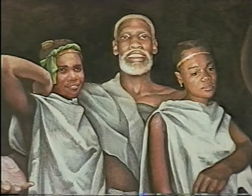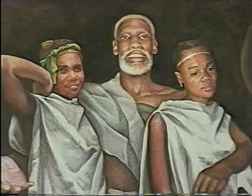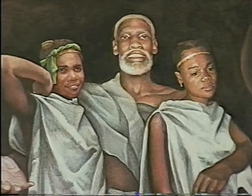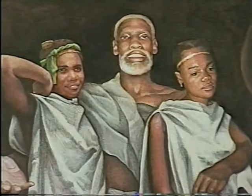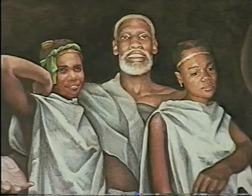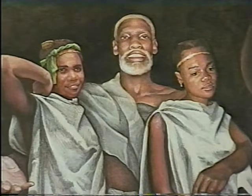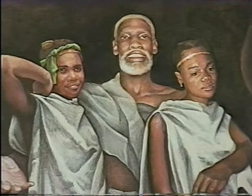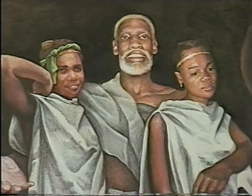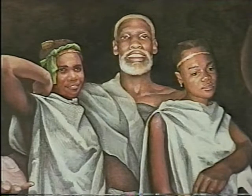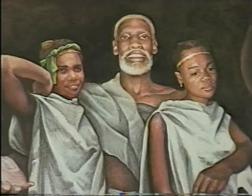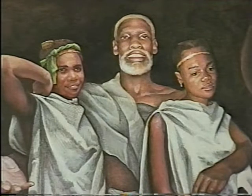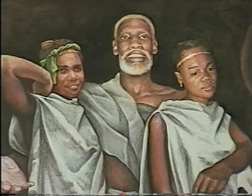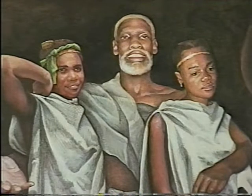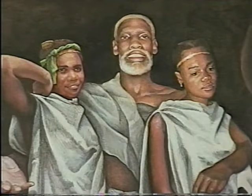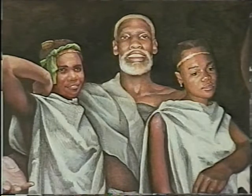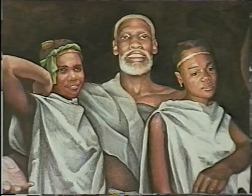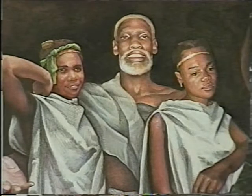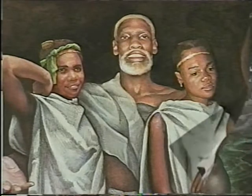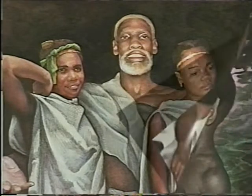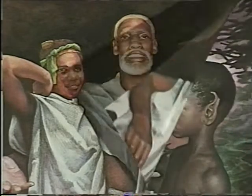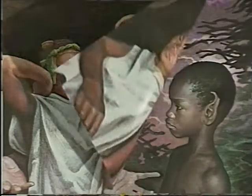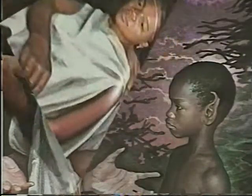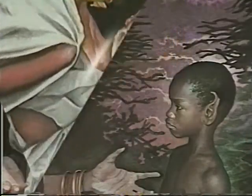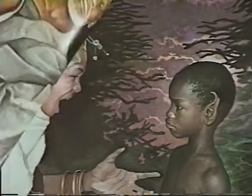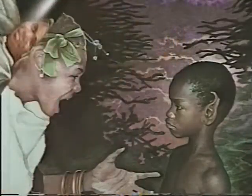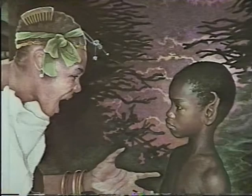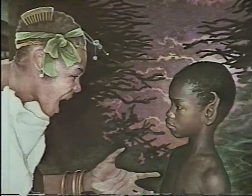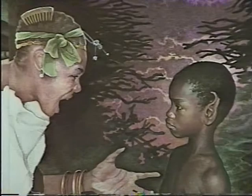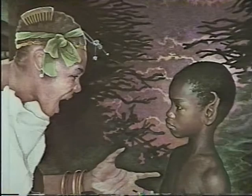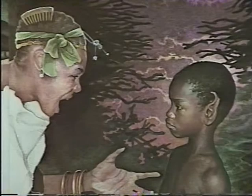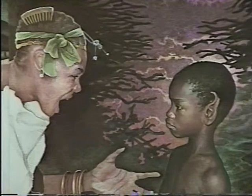two such worthy daughters. Both of you must go!"